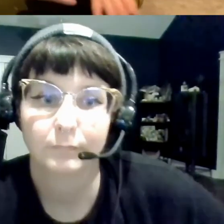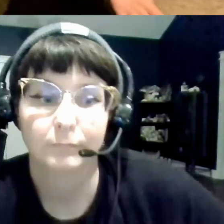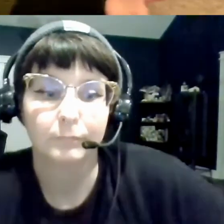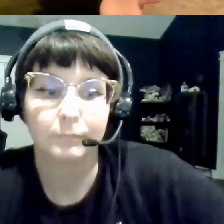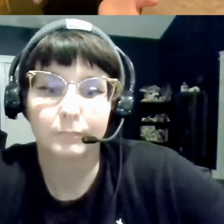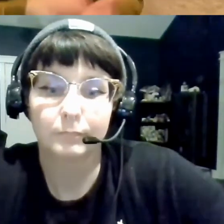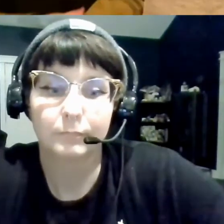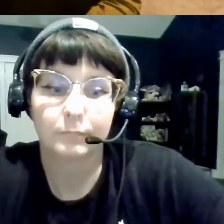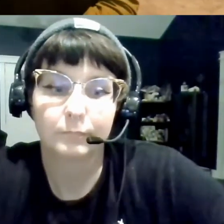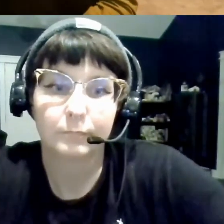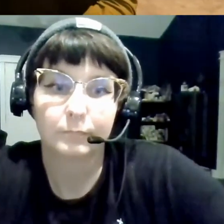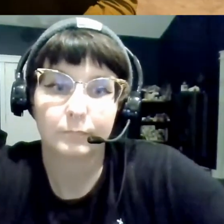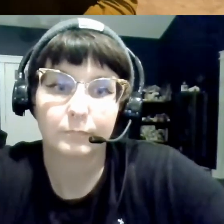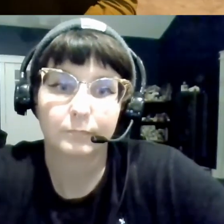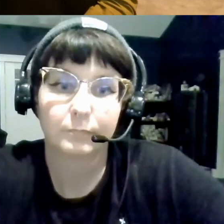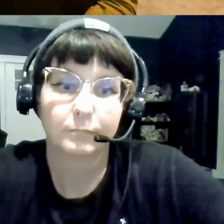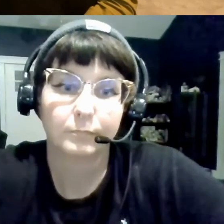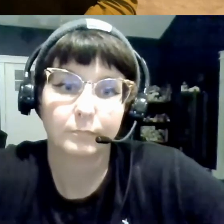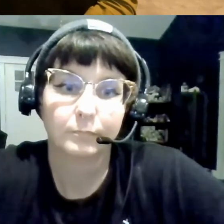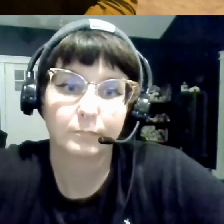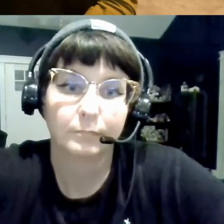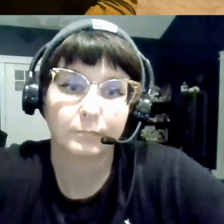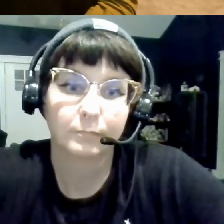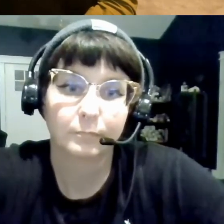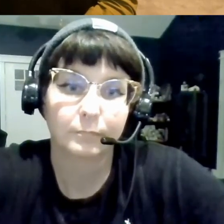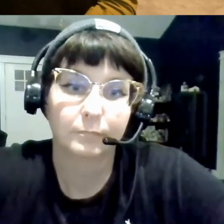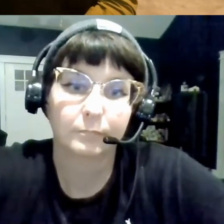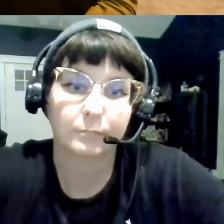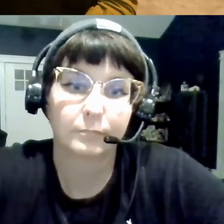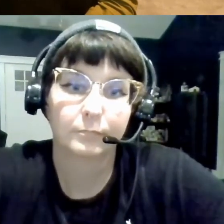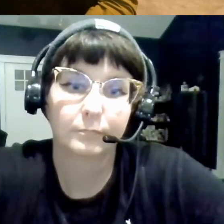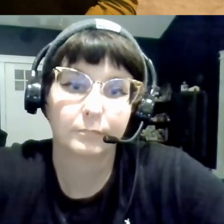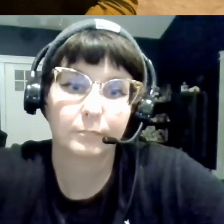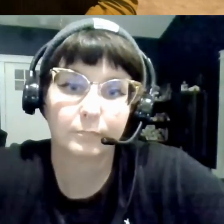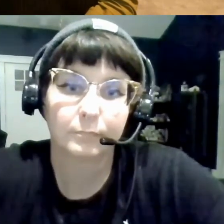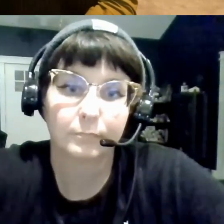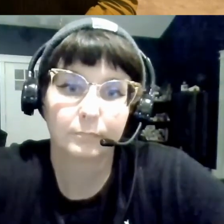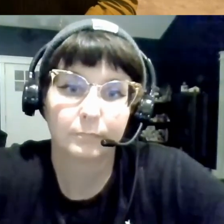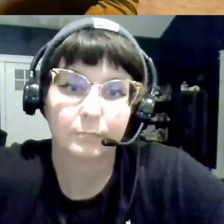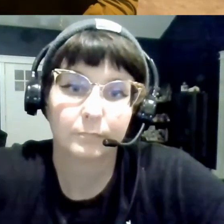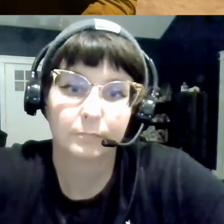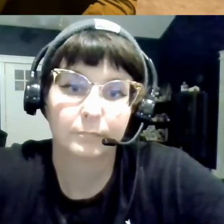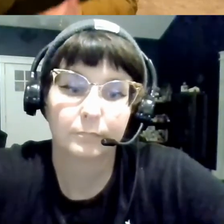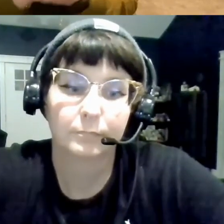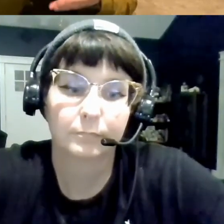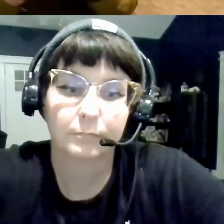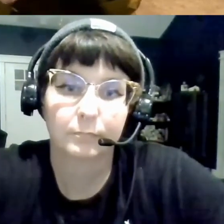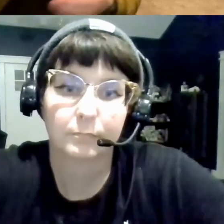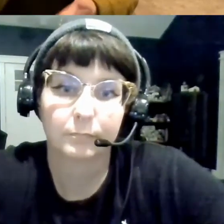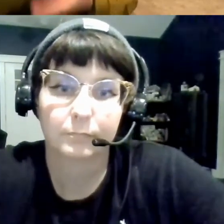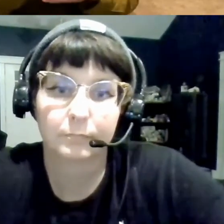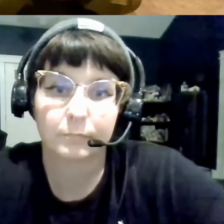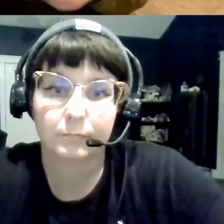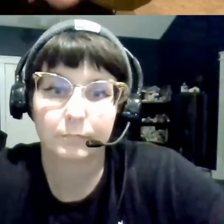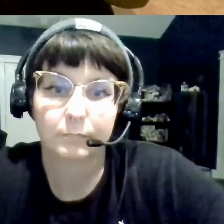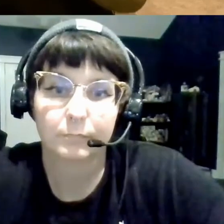I think also one thing that's been really helpful in some of the work I've done over the years in Virginia